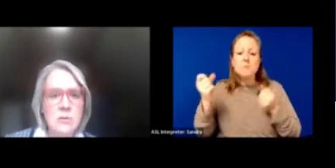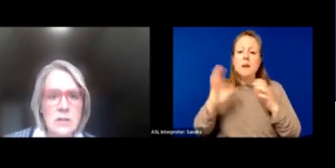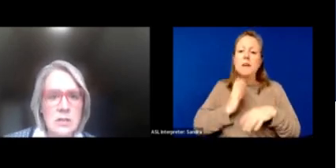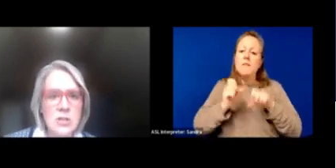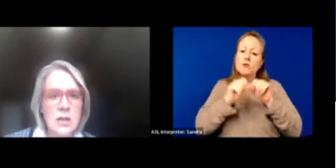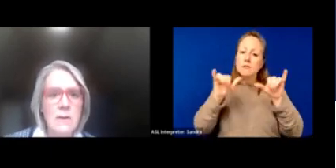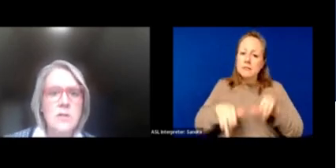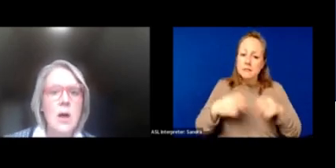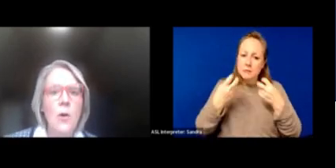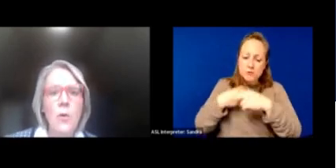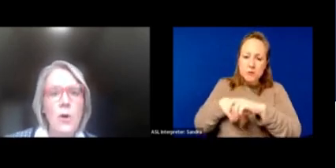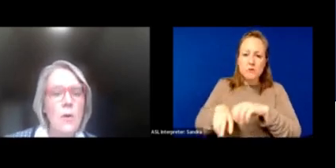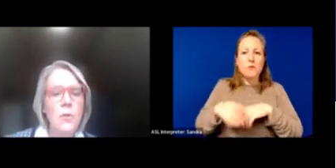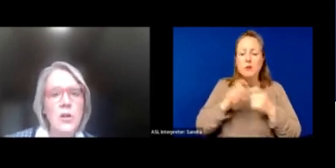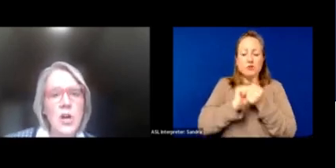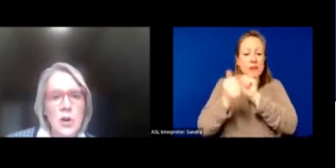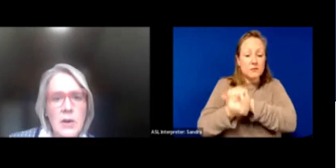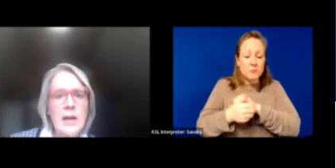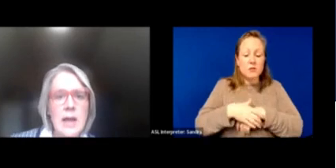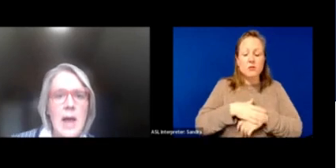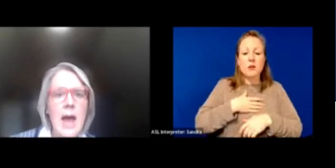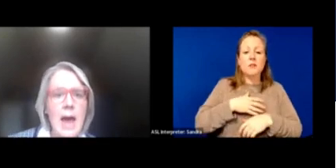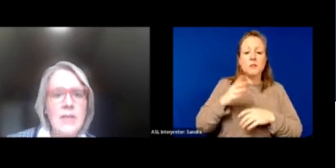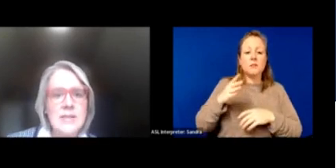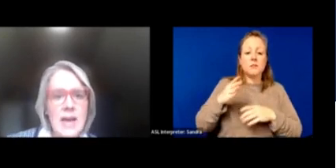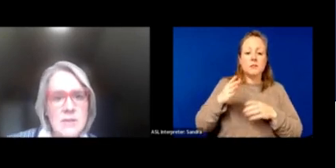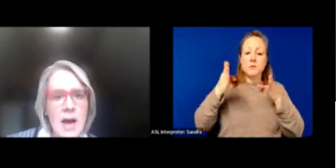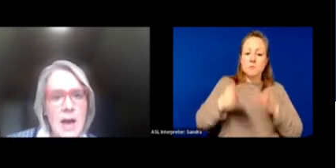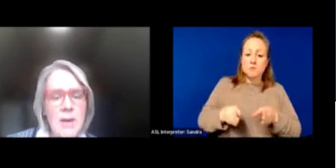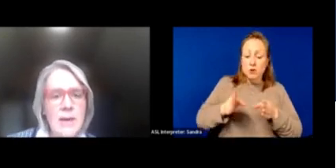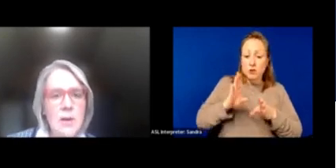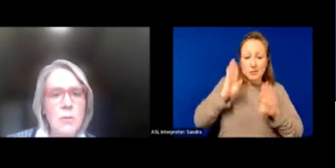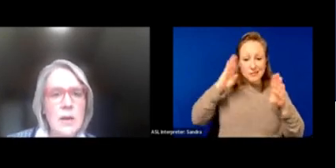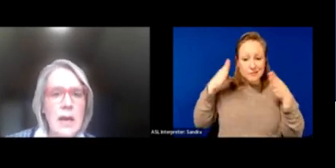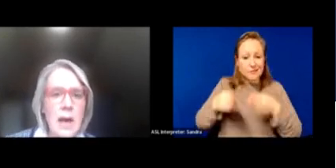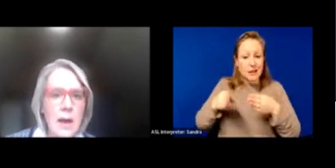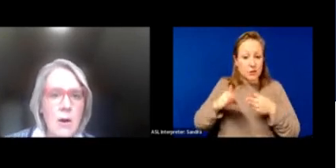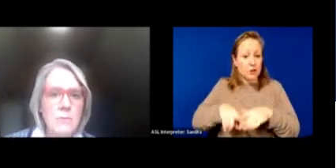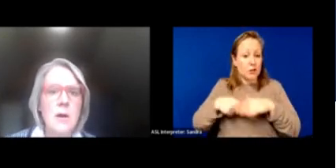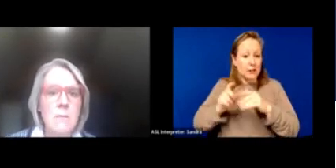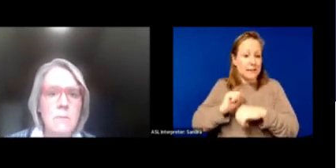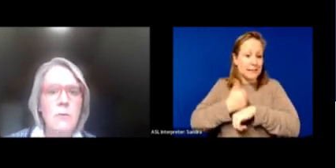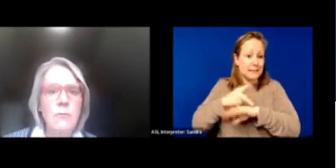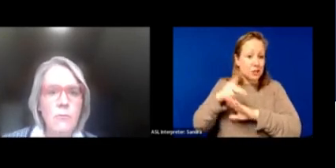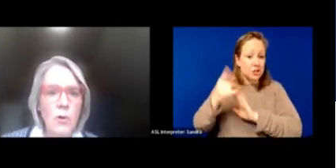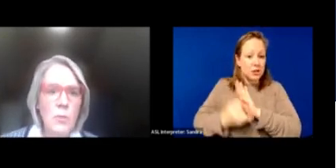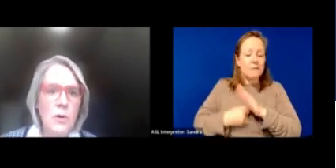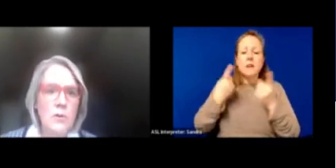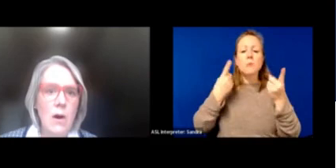centered initiatives were were occurring at the same time, and it really helped move forward,